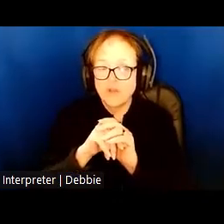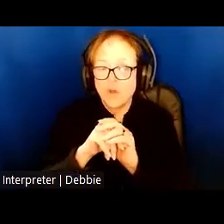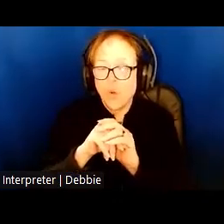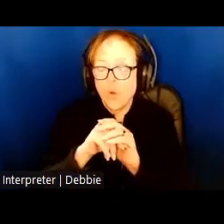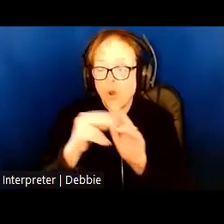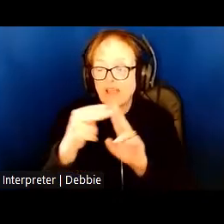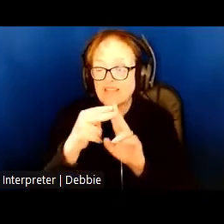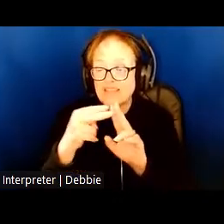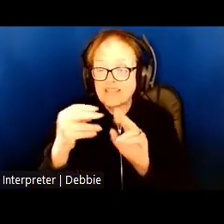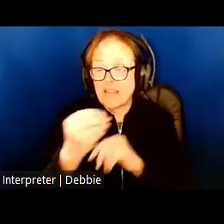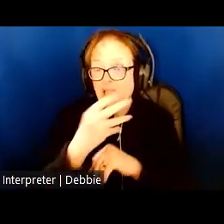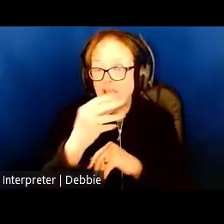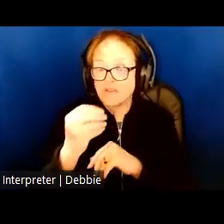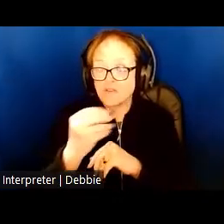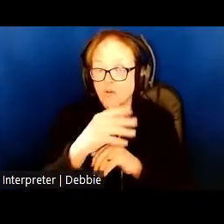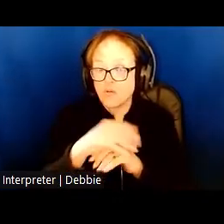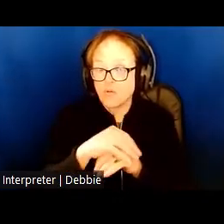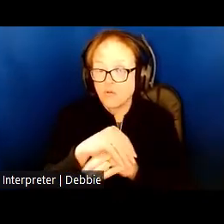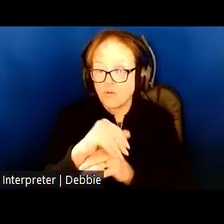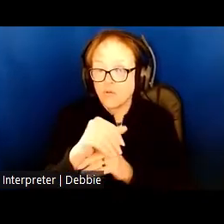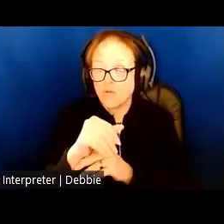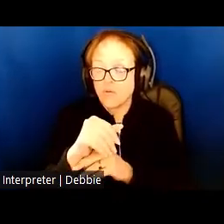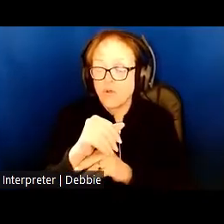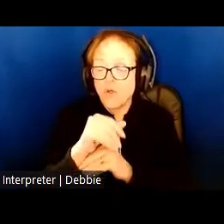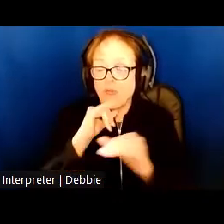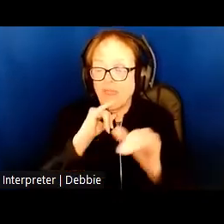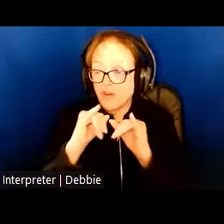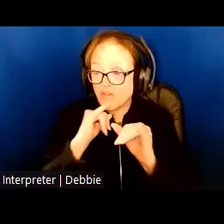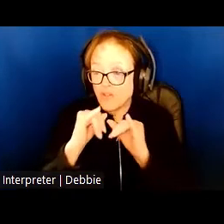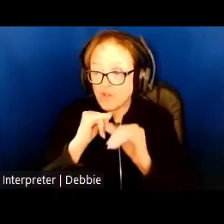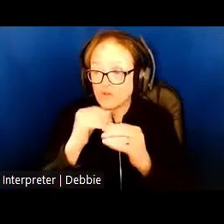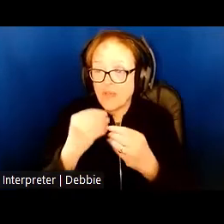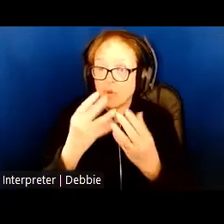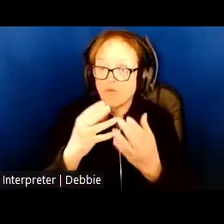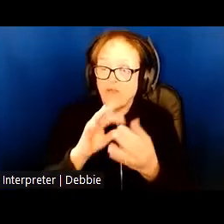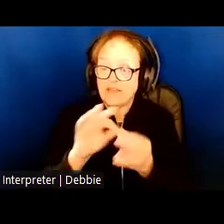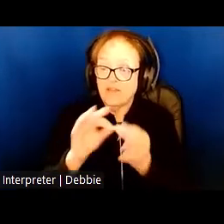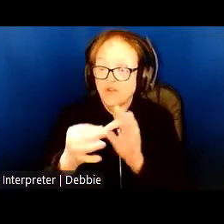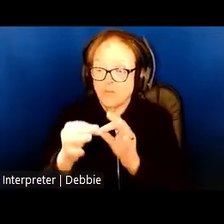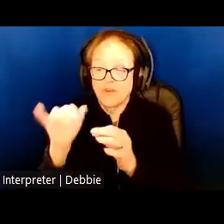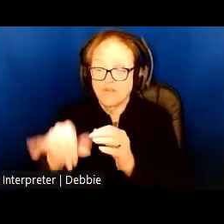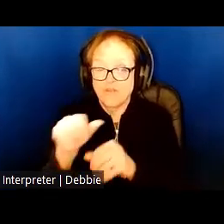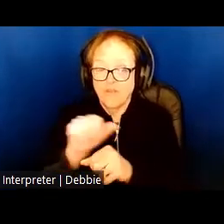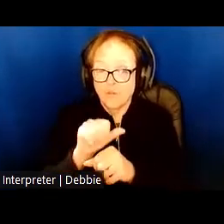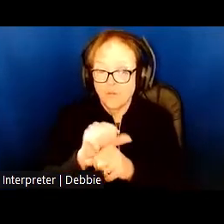interviews with the artist, or other commentary which provides interpretation of the work.